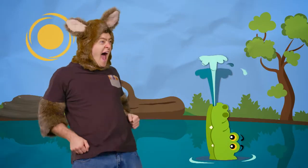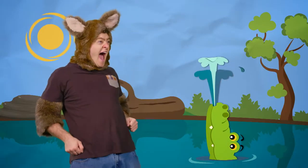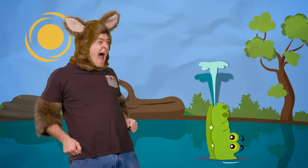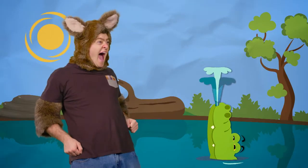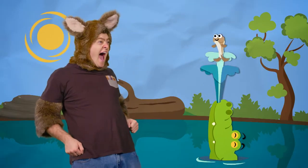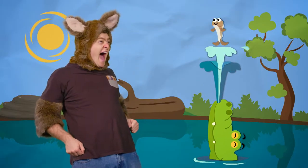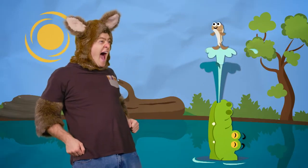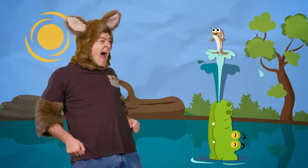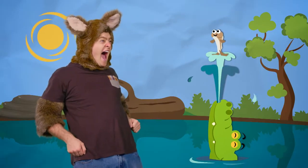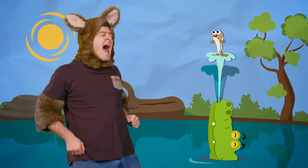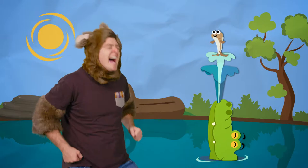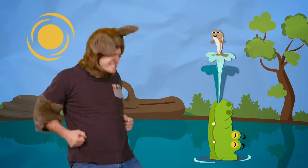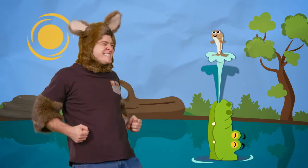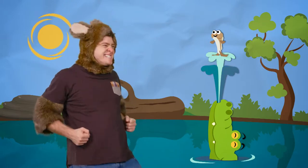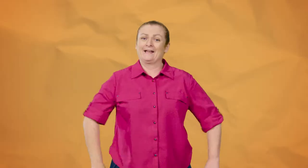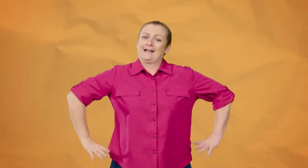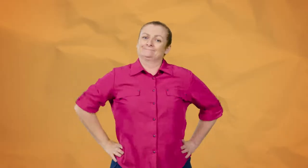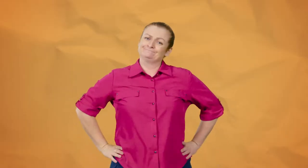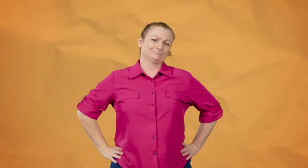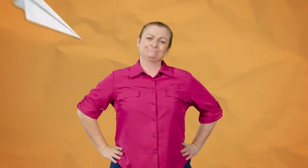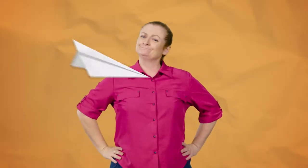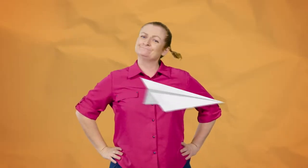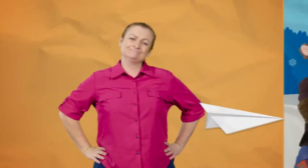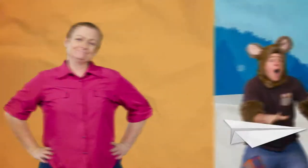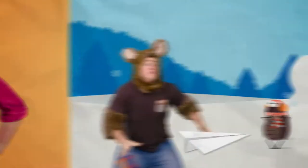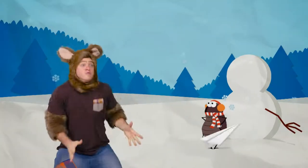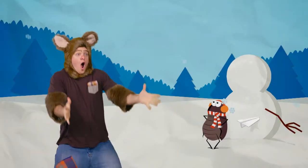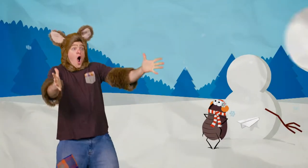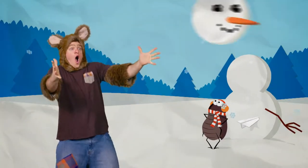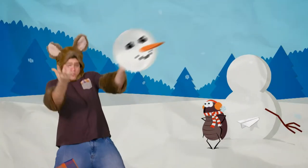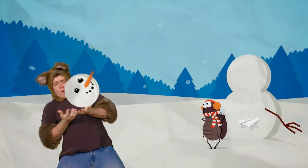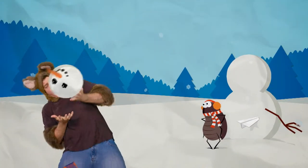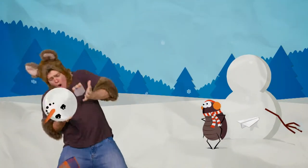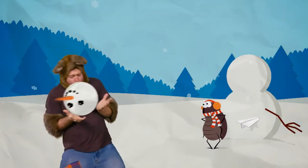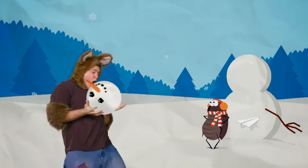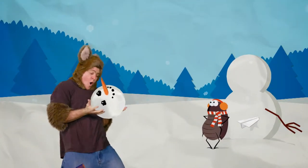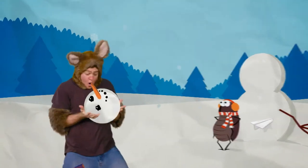Ha-ha-ha! Yeah! Hmm. Oh, oh, oh!